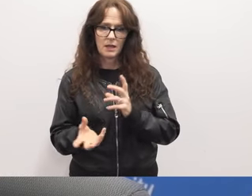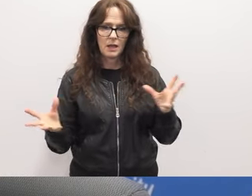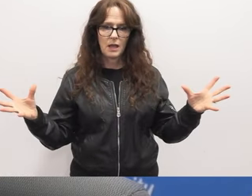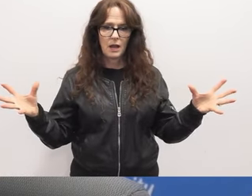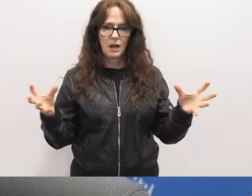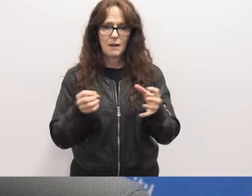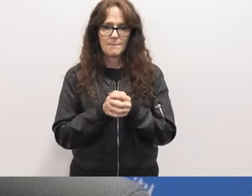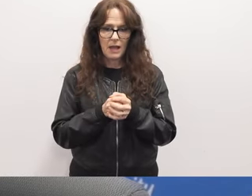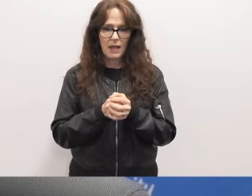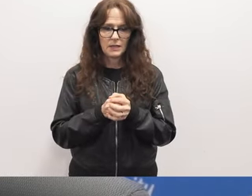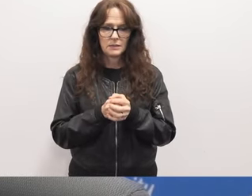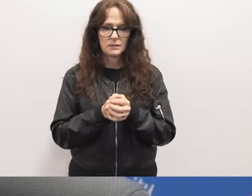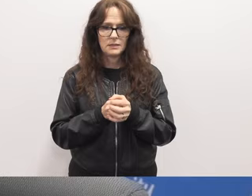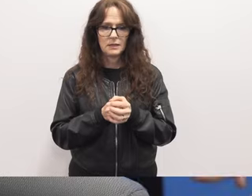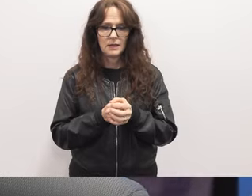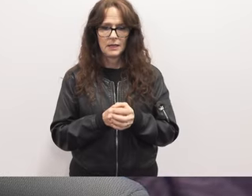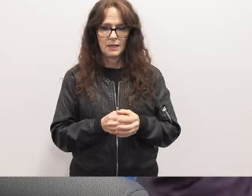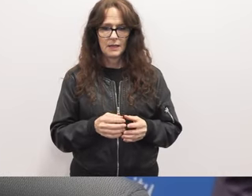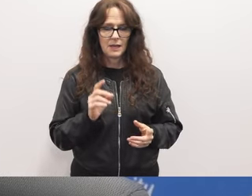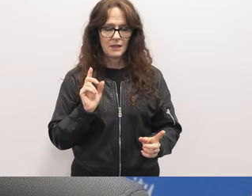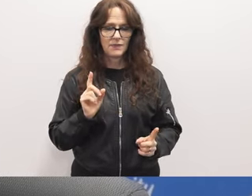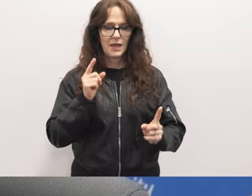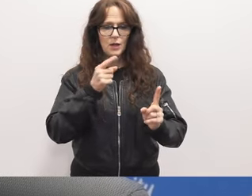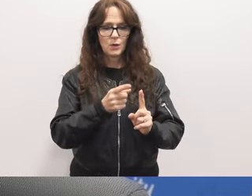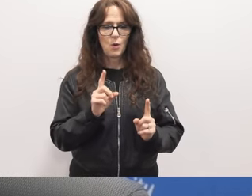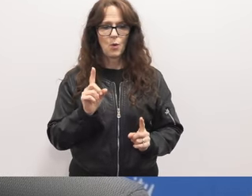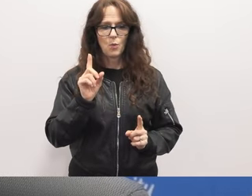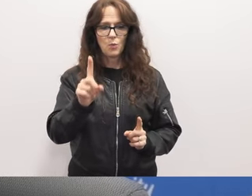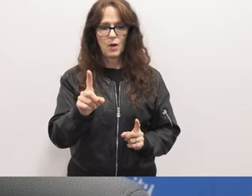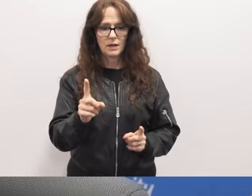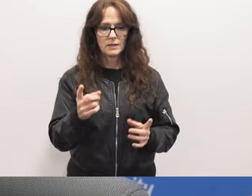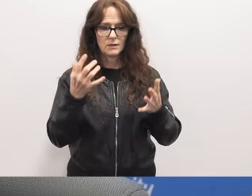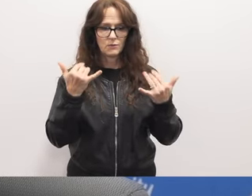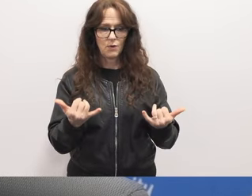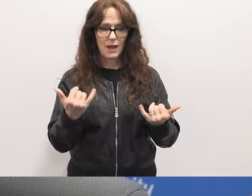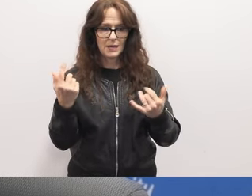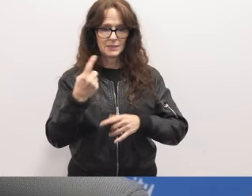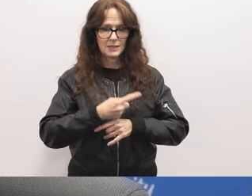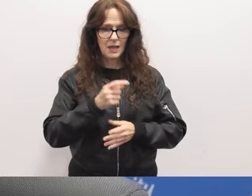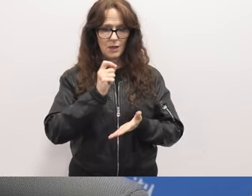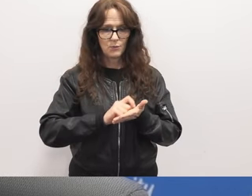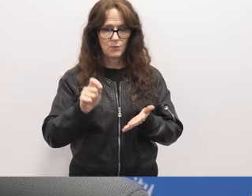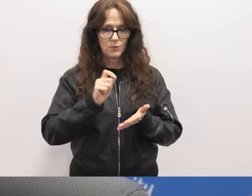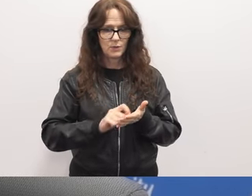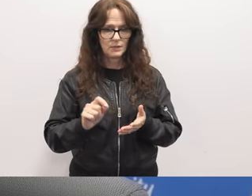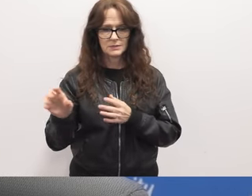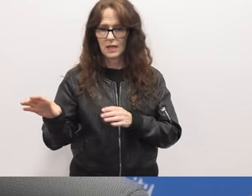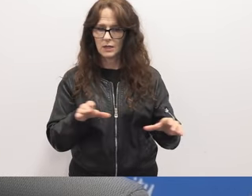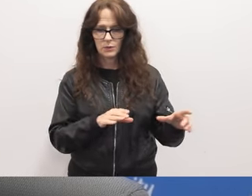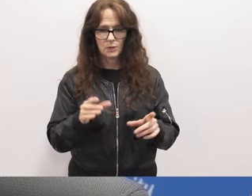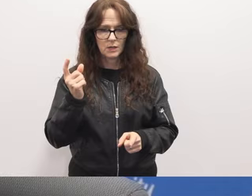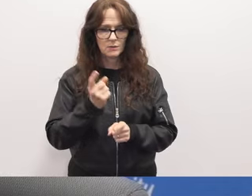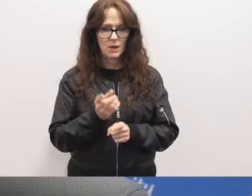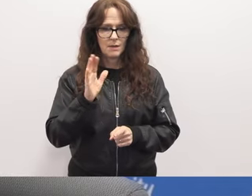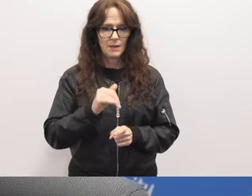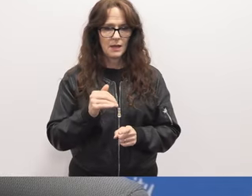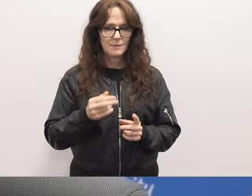and re-articulate that goal one, as it's currently worded, doesn't get us to doing right by our highest needs students.